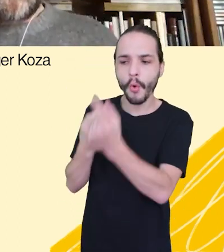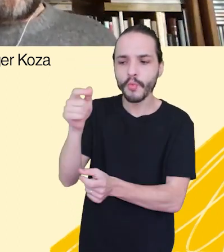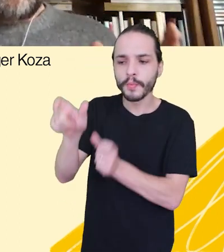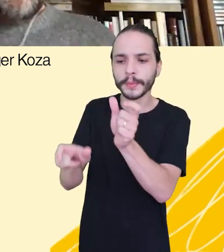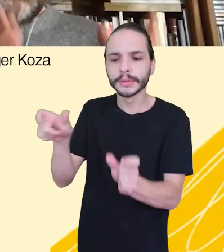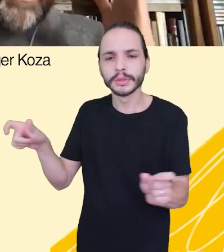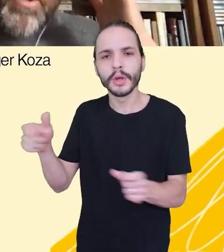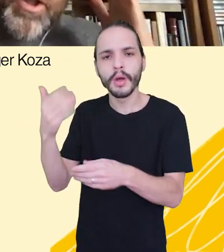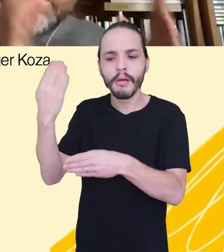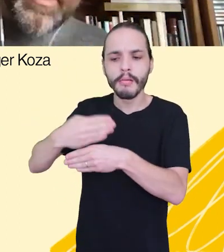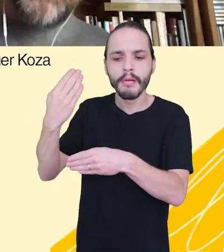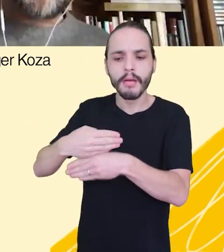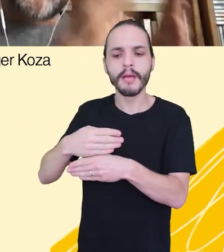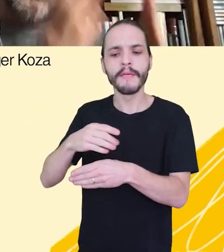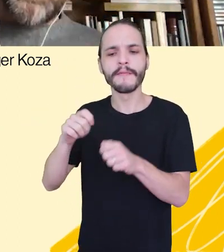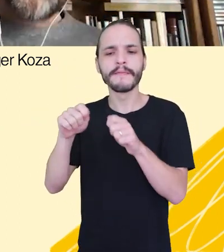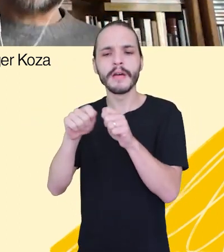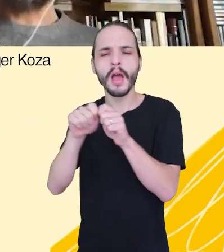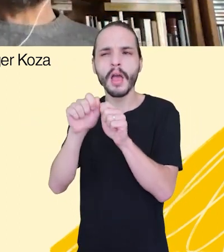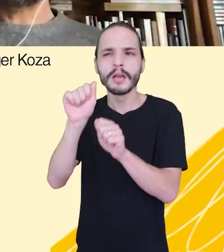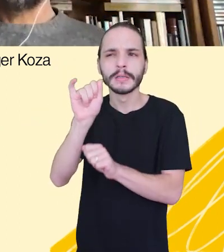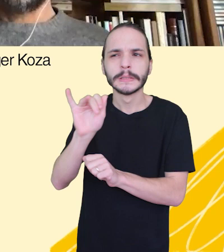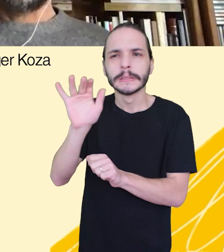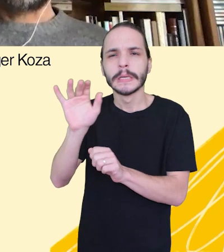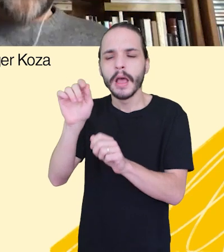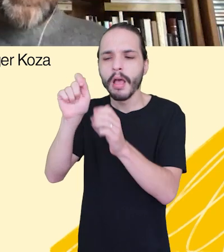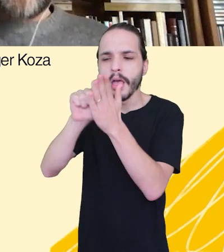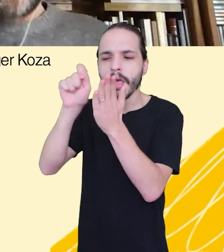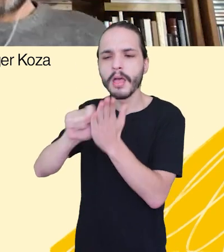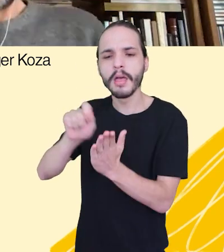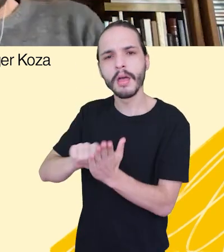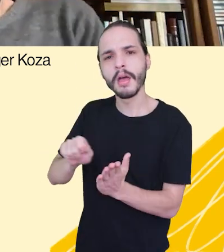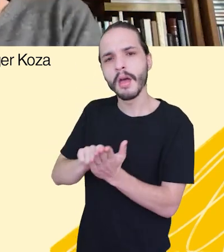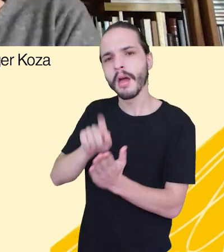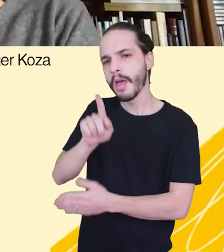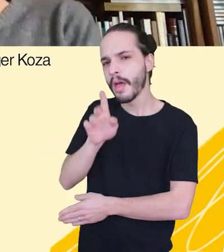that they are not specifically and analytically writing what they are about to do